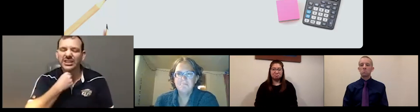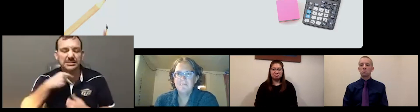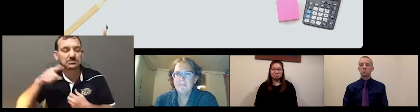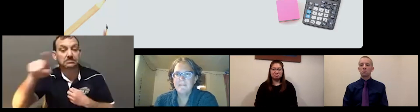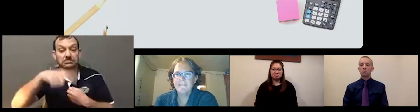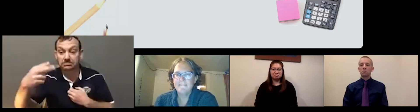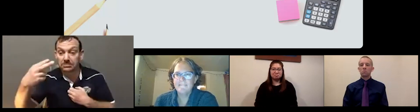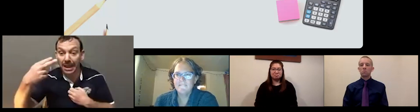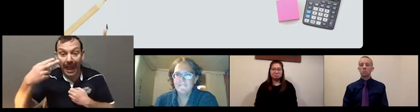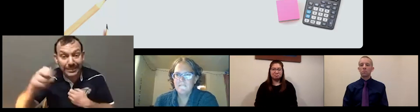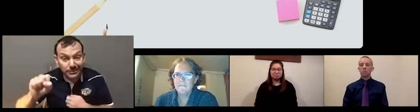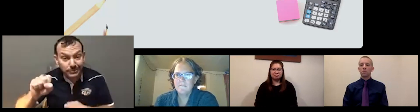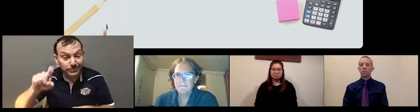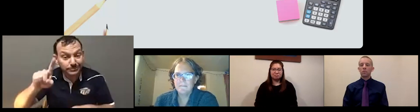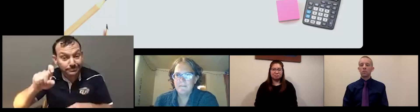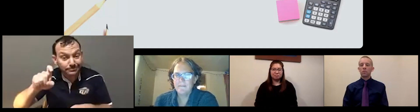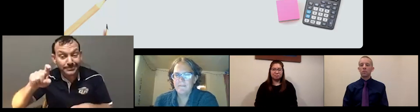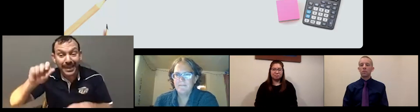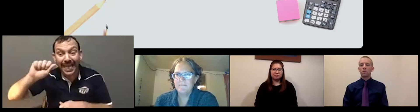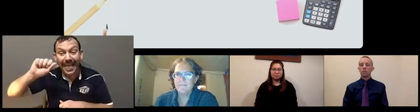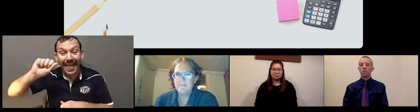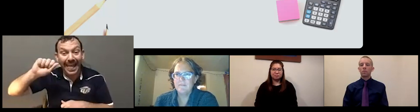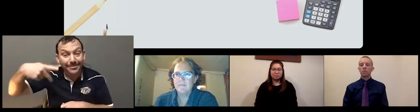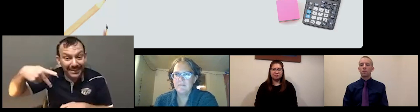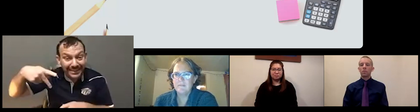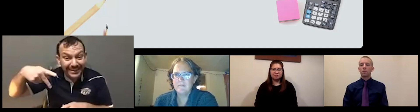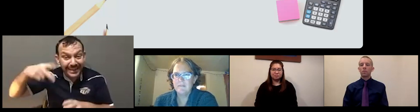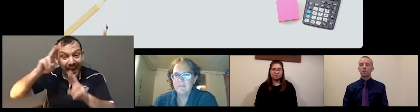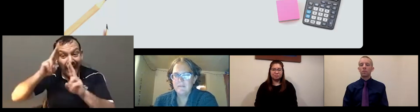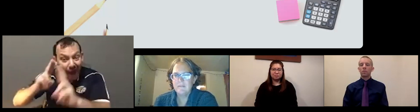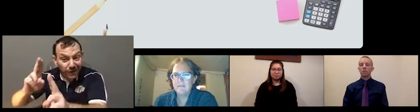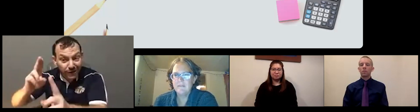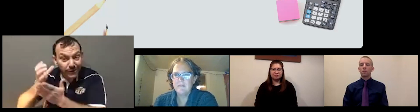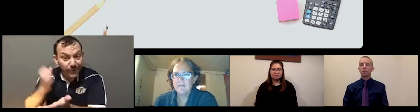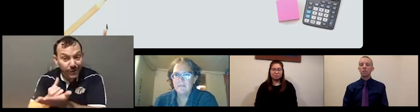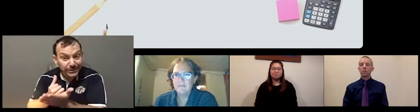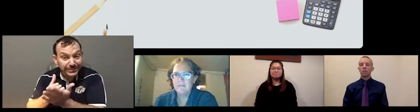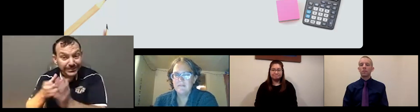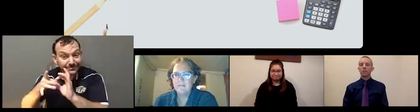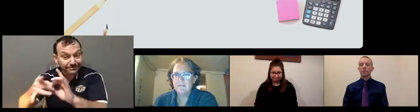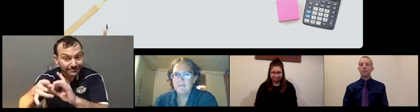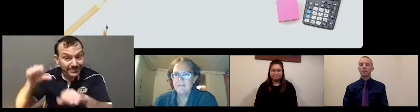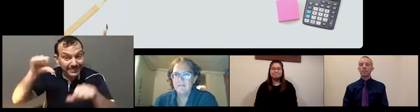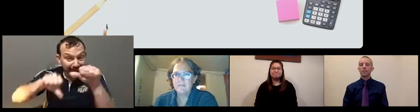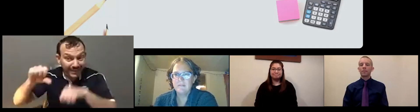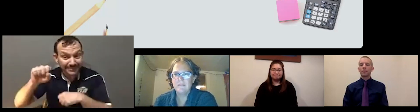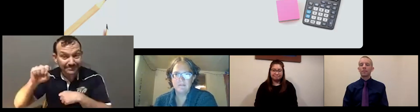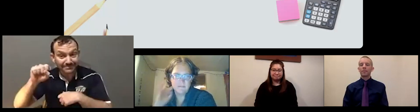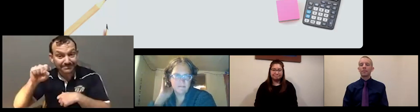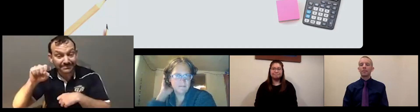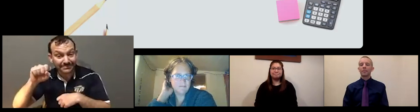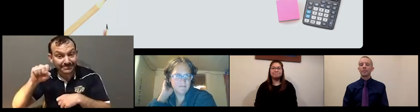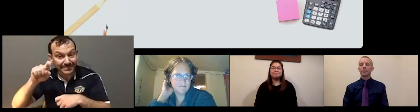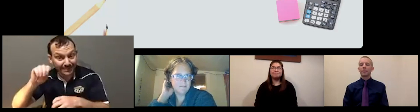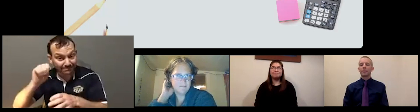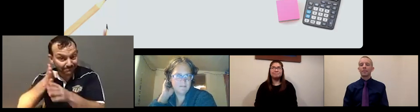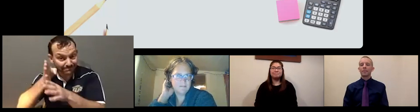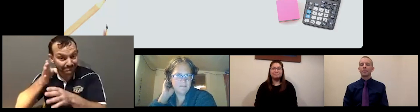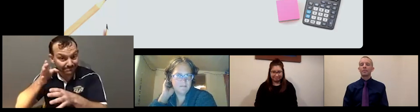In high school, did you take AP or Honors courses related to science or STEM?